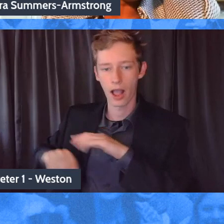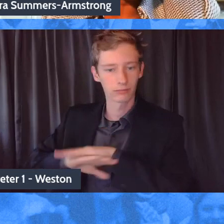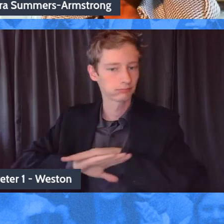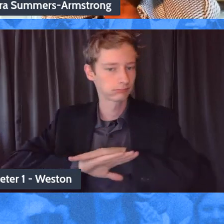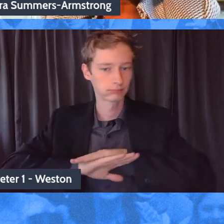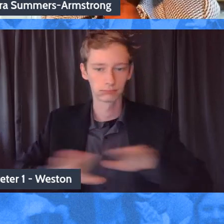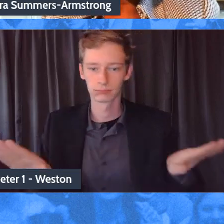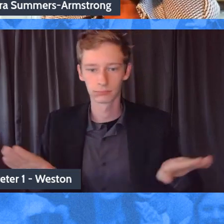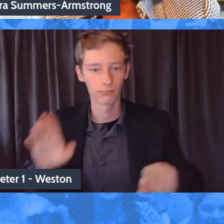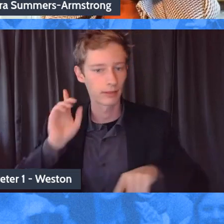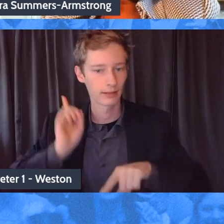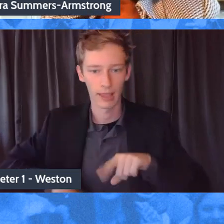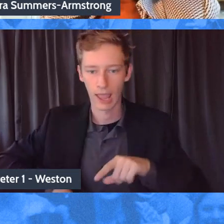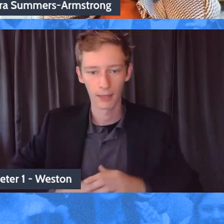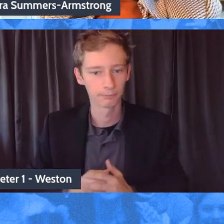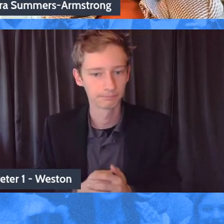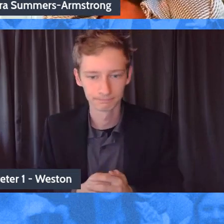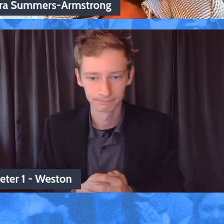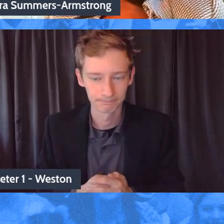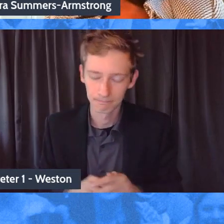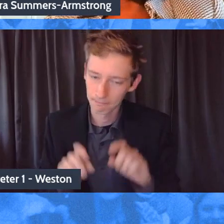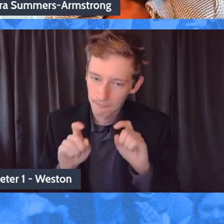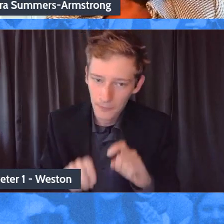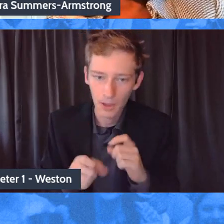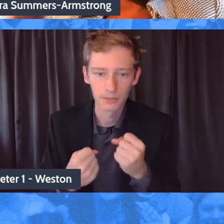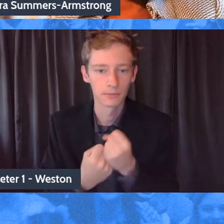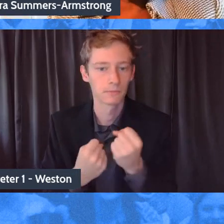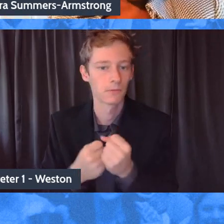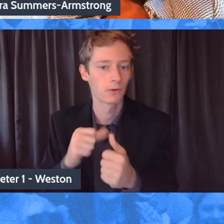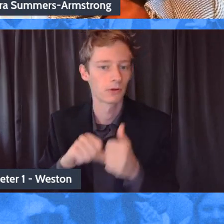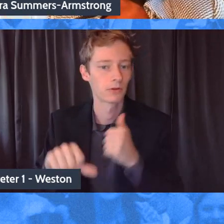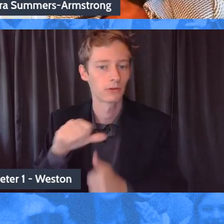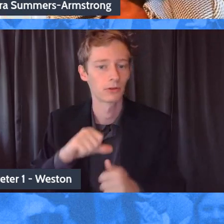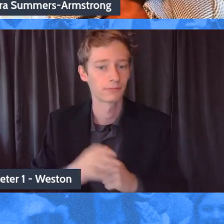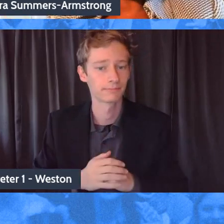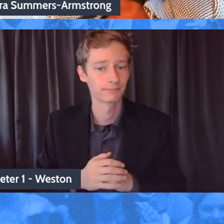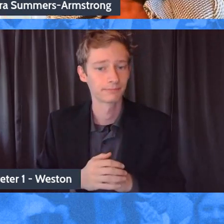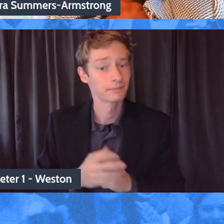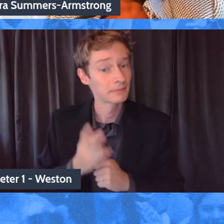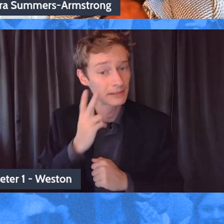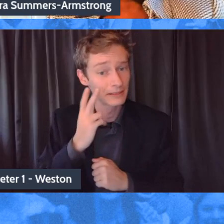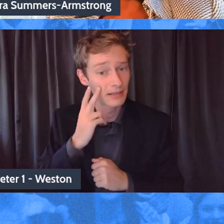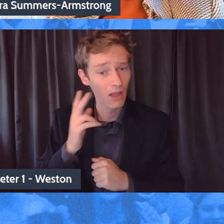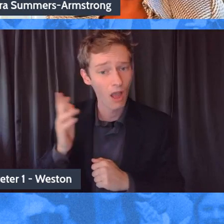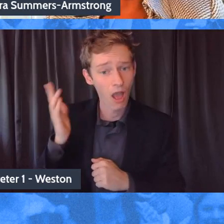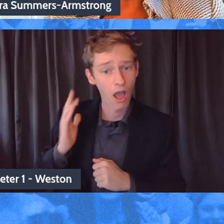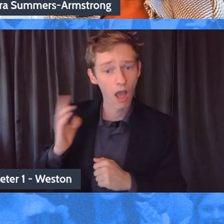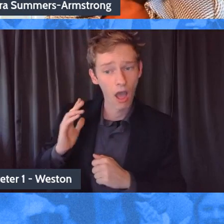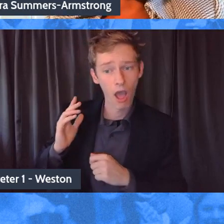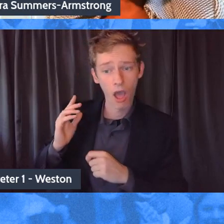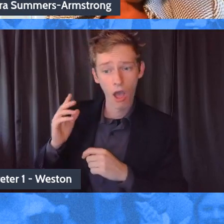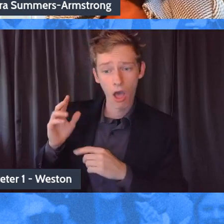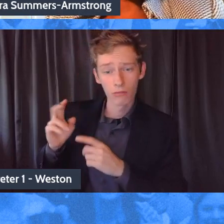because look how hard it was for us to get voting rights. And then if you backtrack,